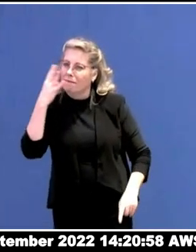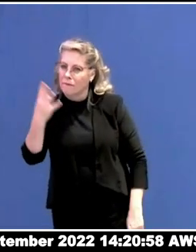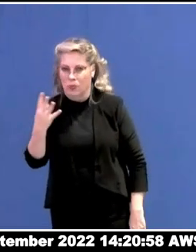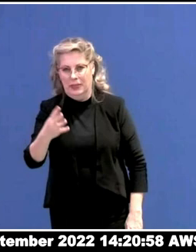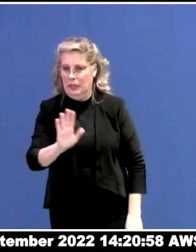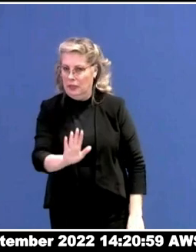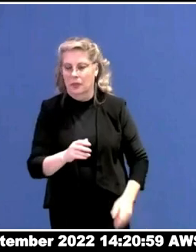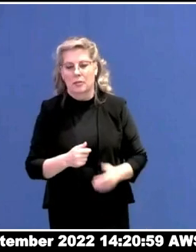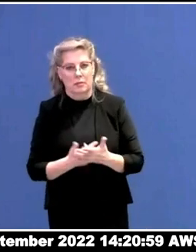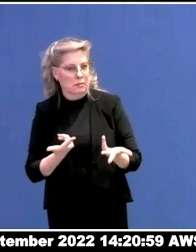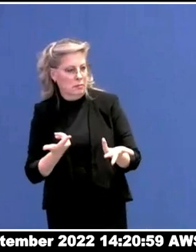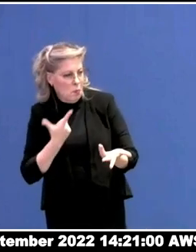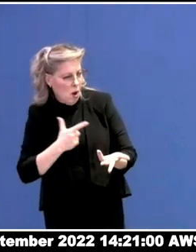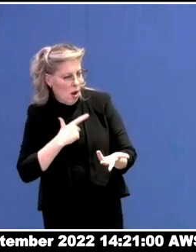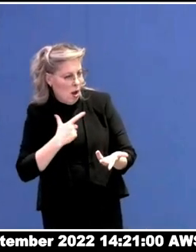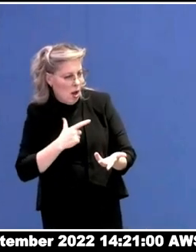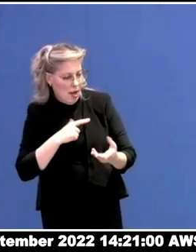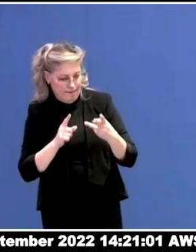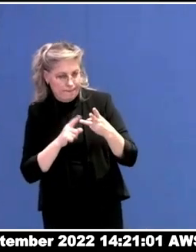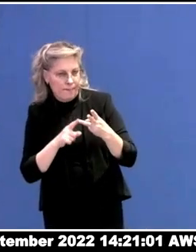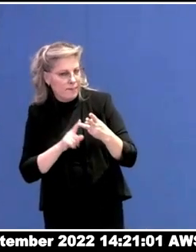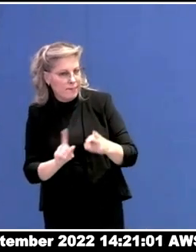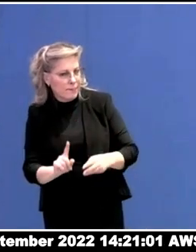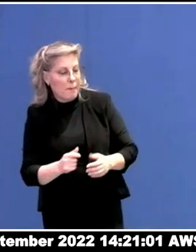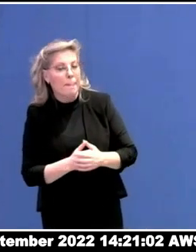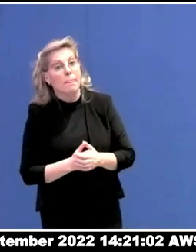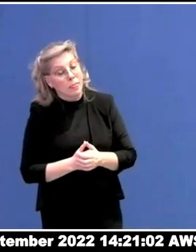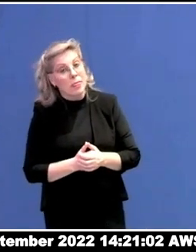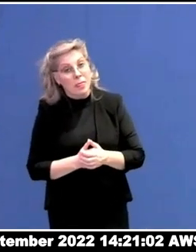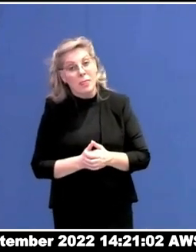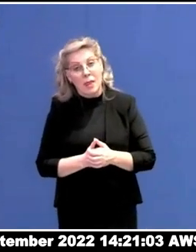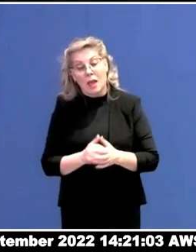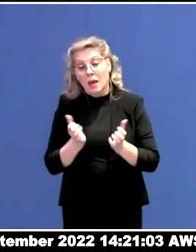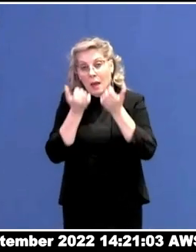There has been evidence that has already been presented in front of the Royal